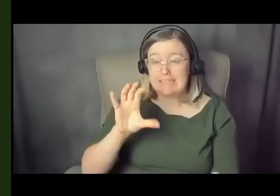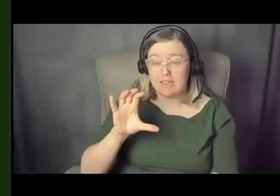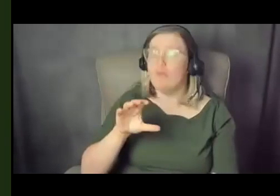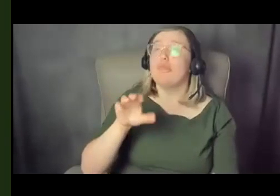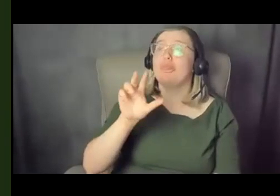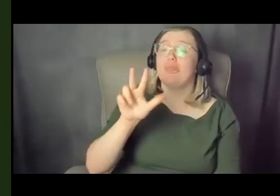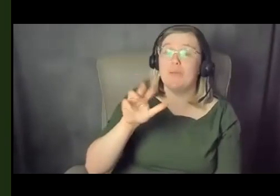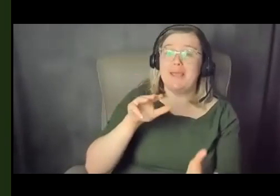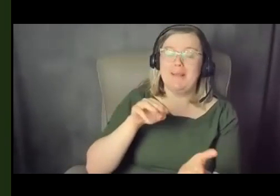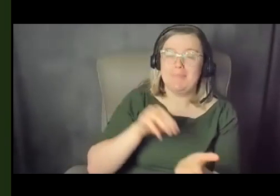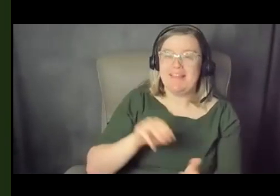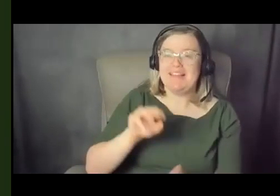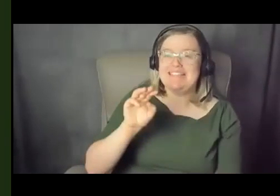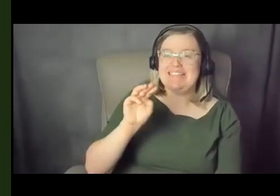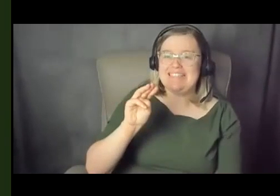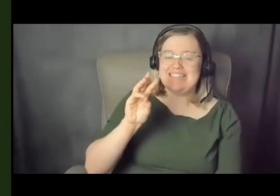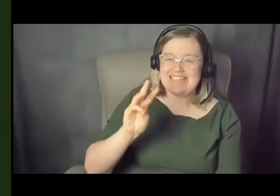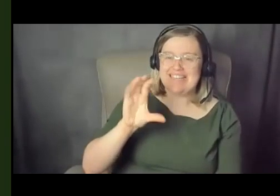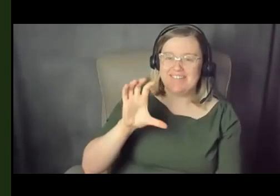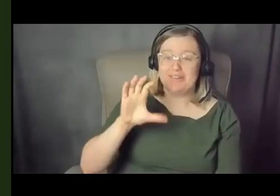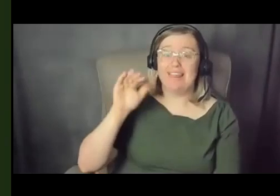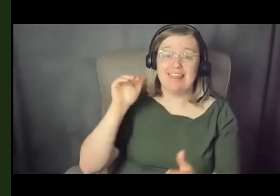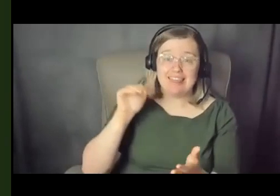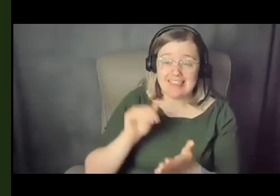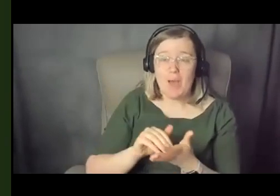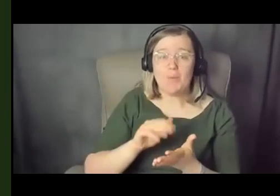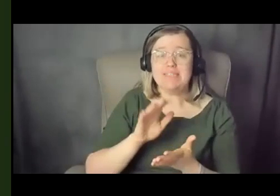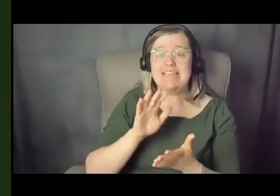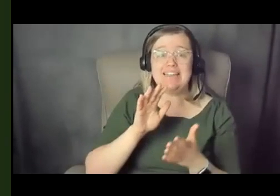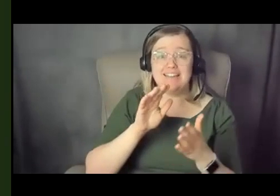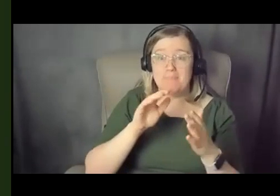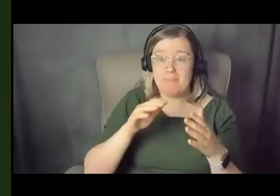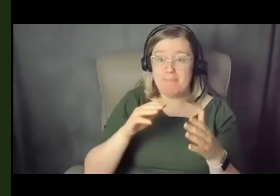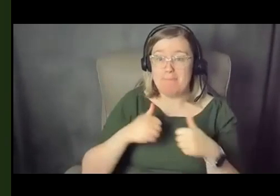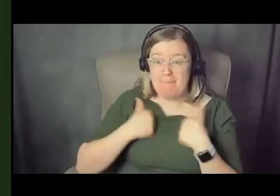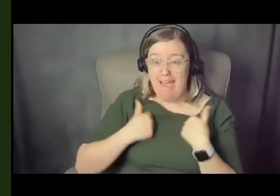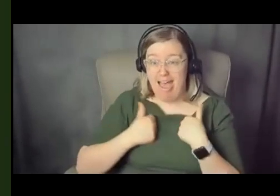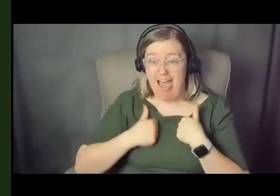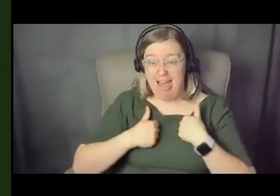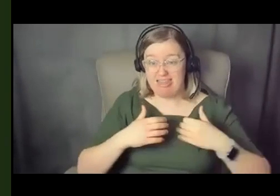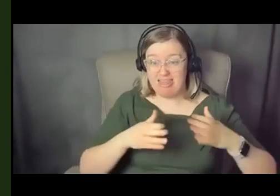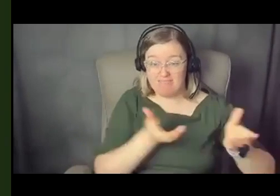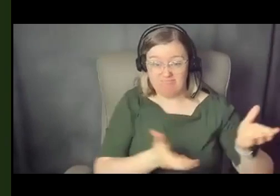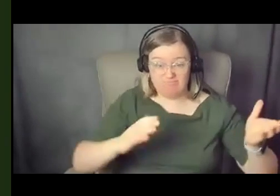So here is a picture of south plant in Renton, where your